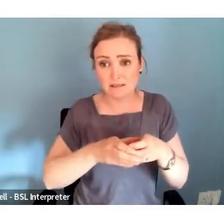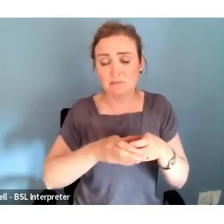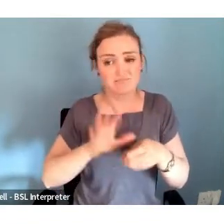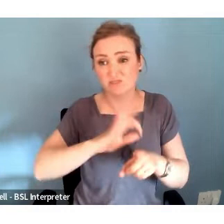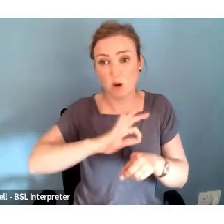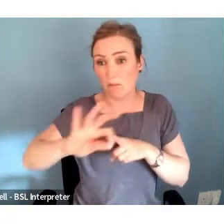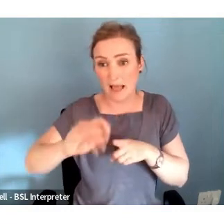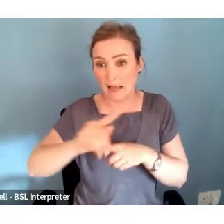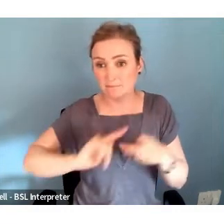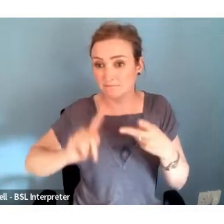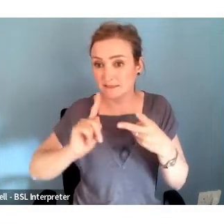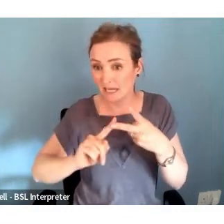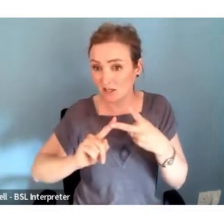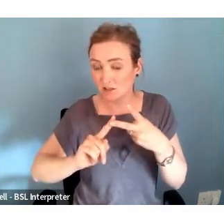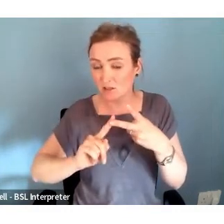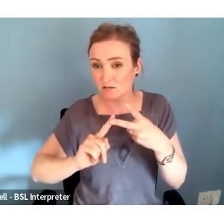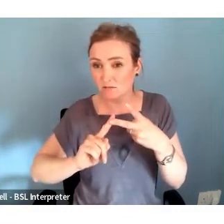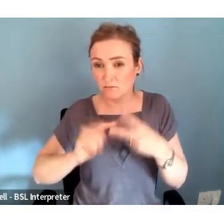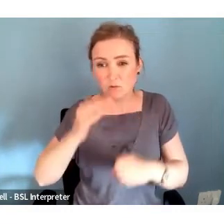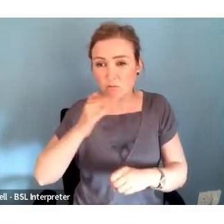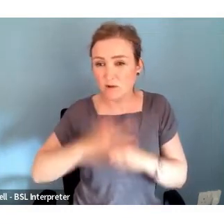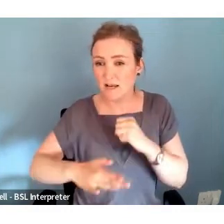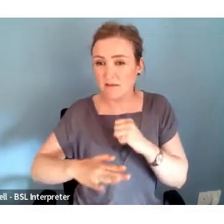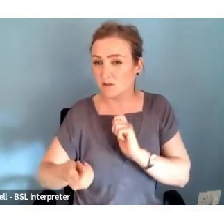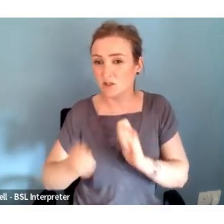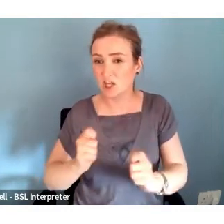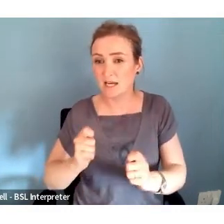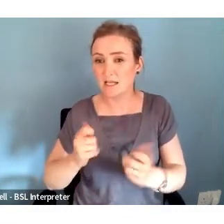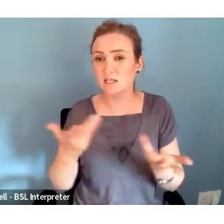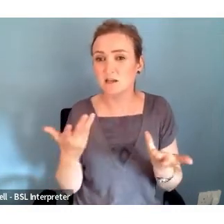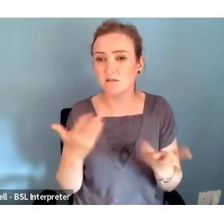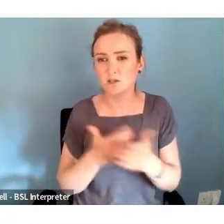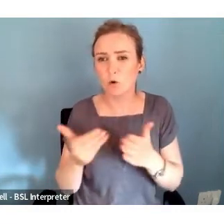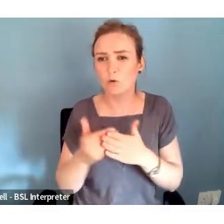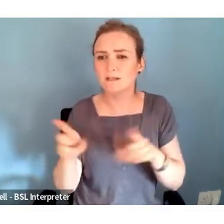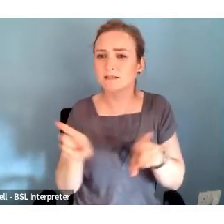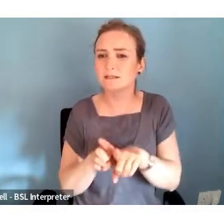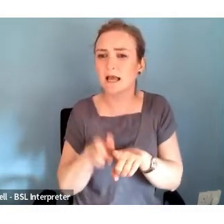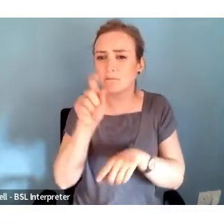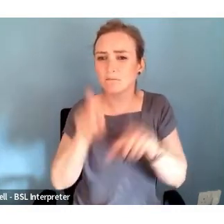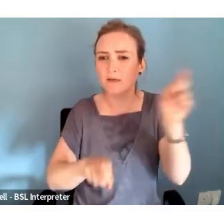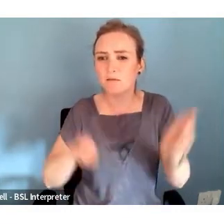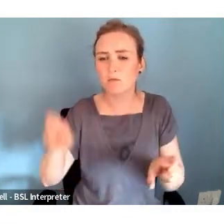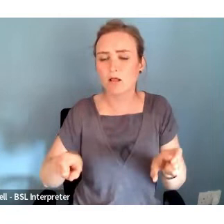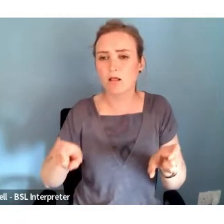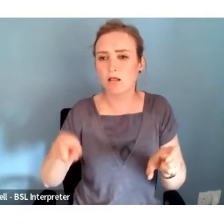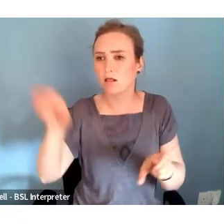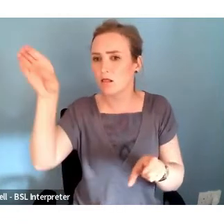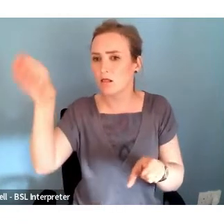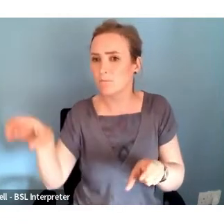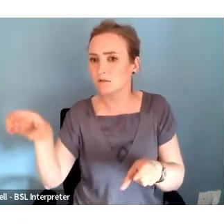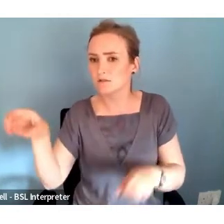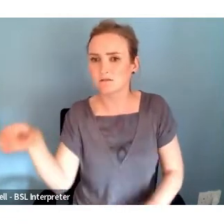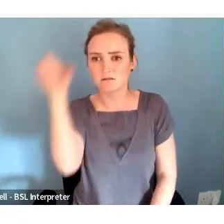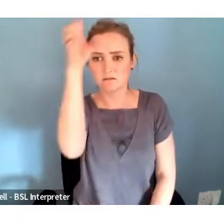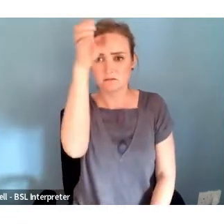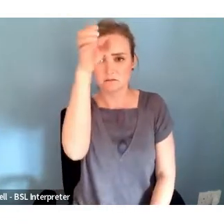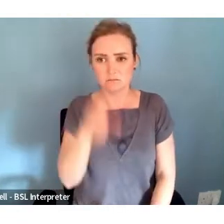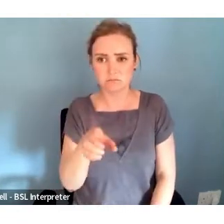The other thing is we never really change. If the same people are always moving around the same sector, no new ideases are coming in. Nobody